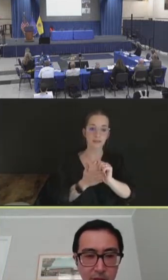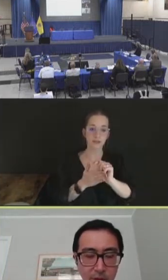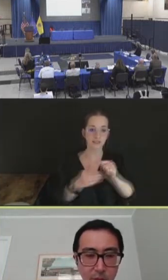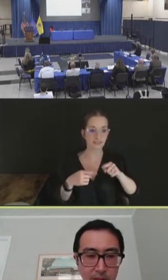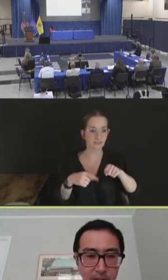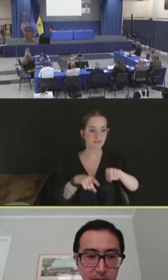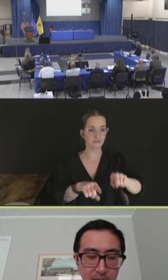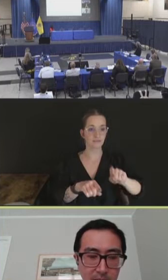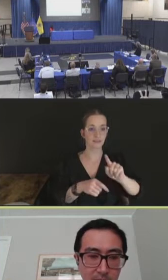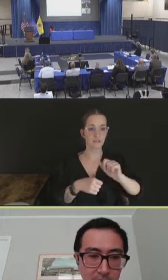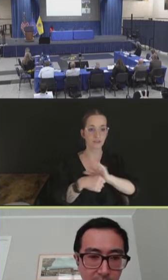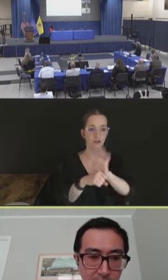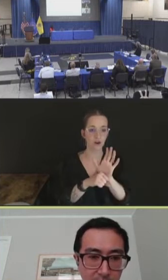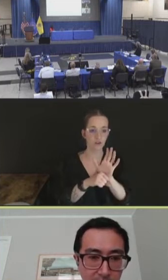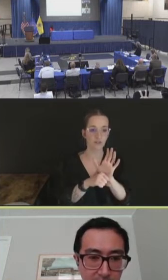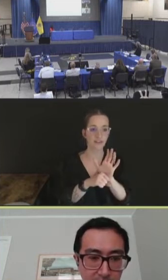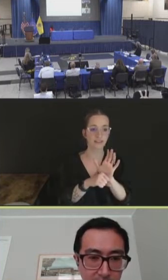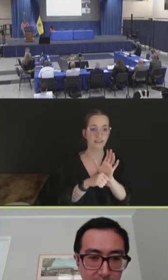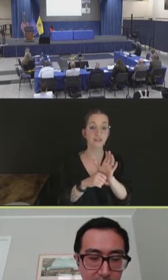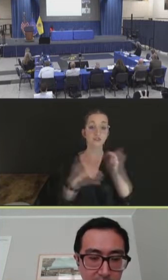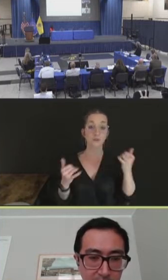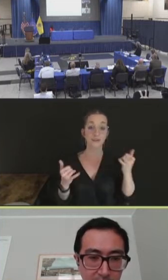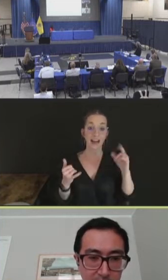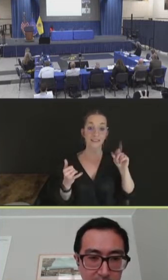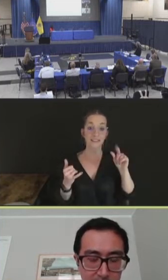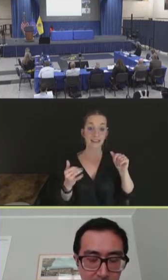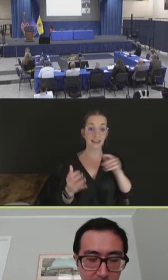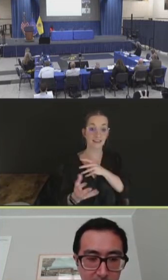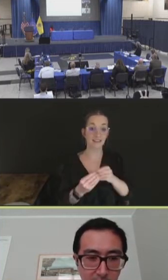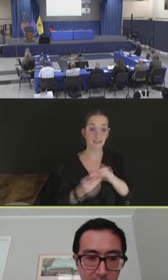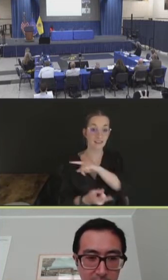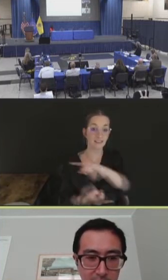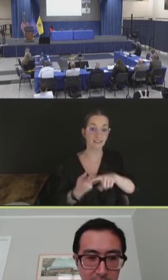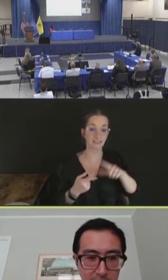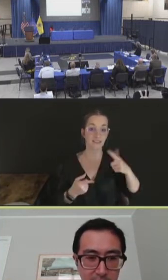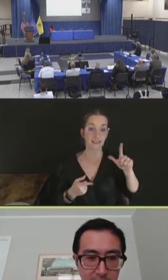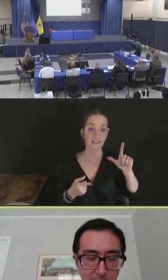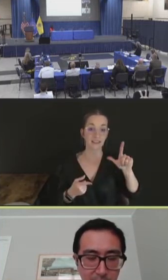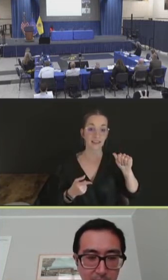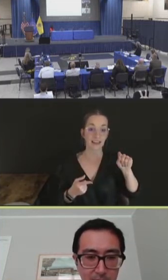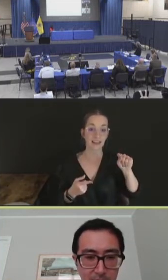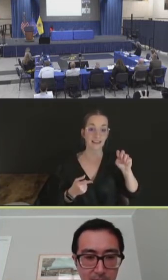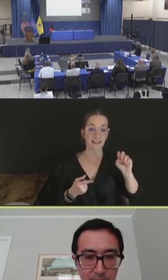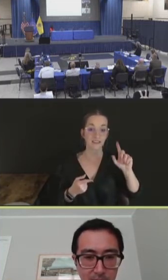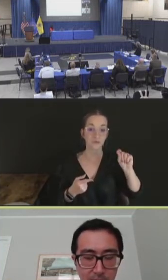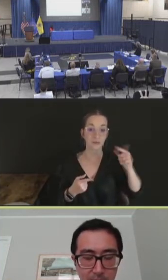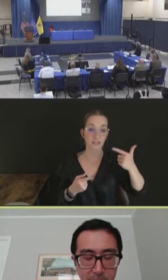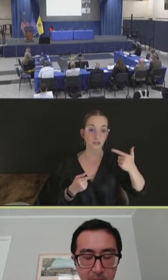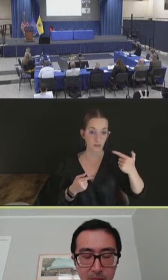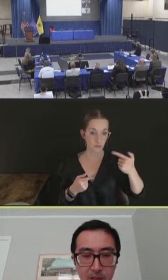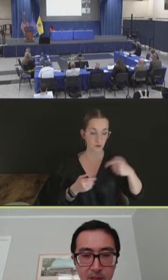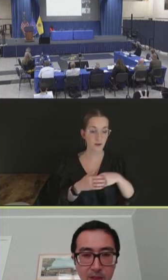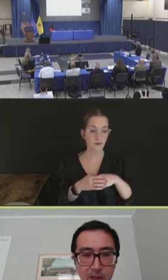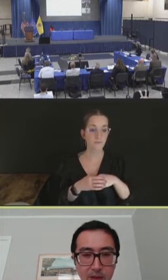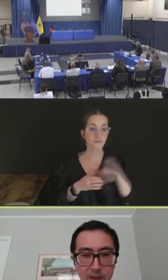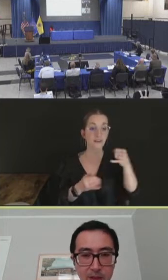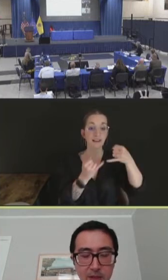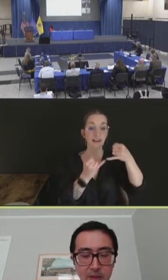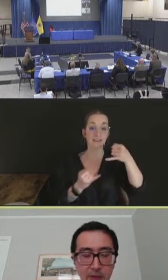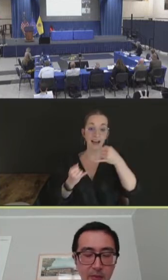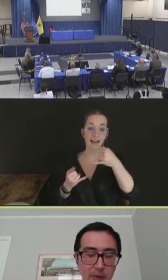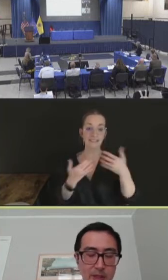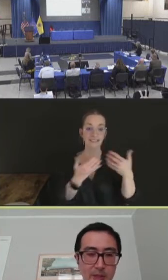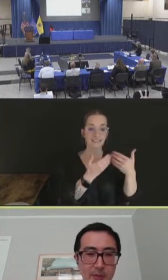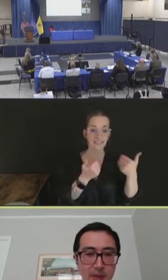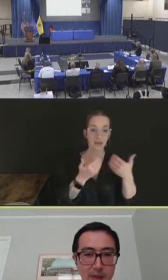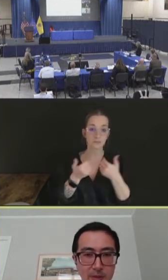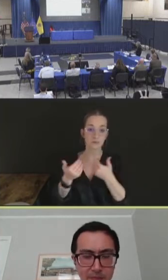2021. And these line primarily separate out the surge and pre-surge periods.